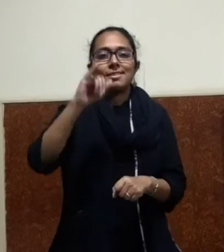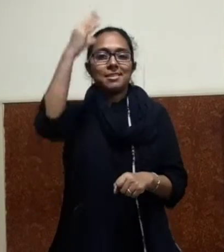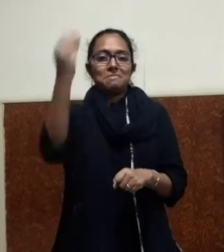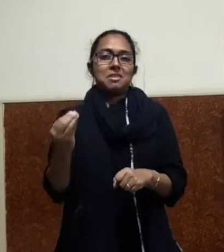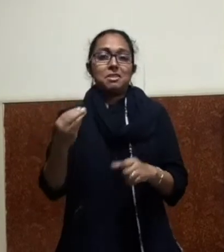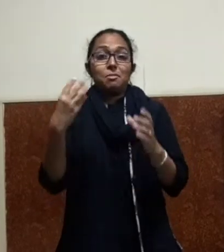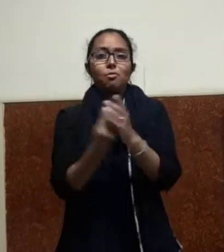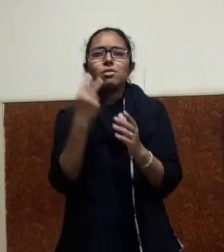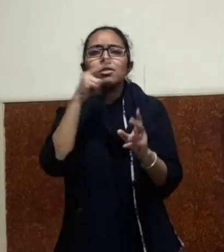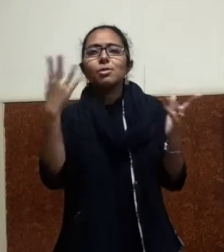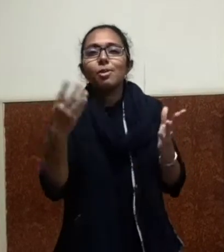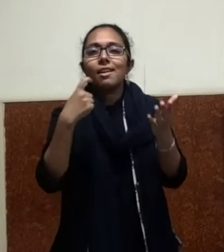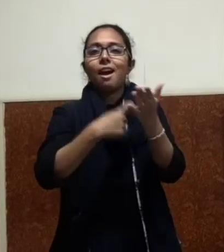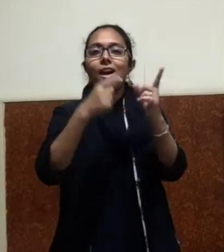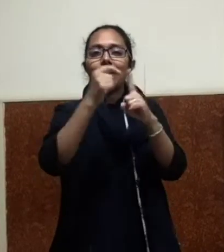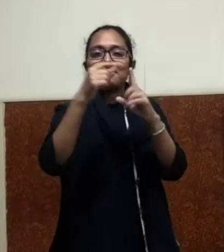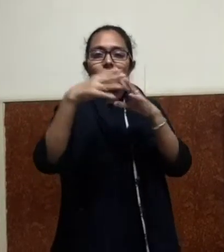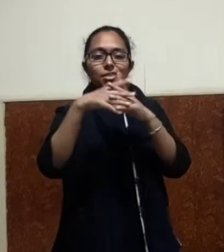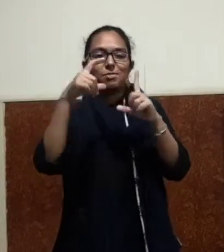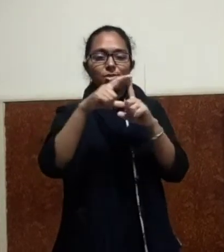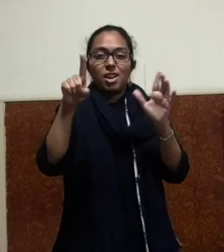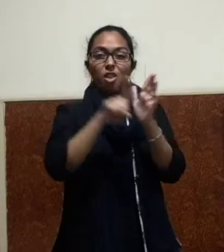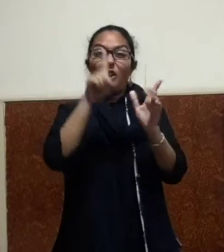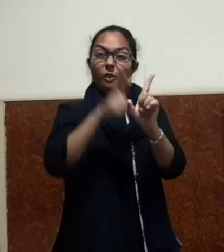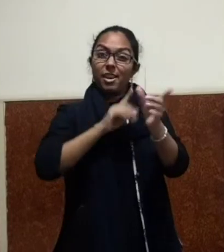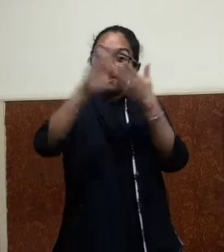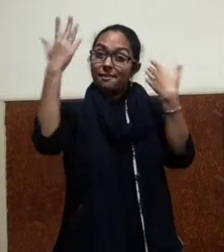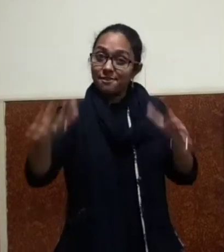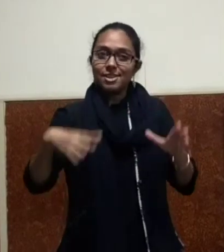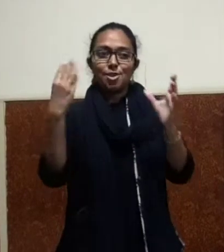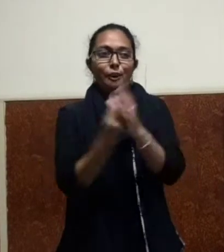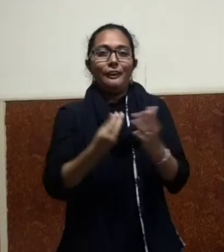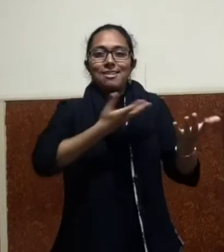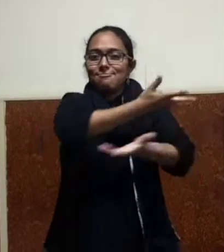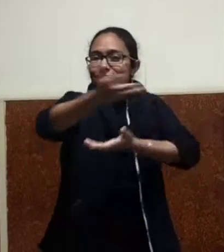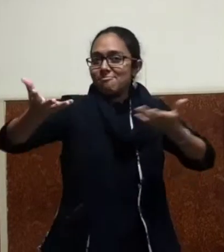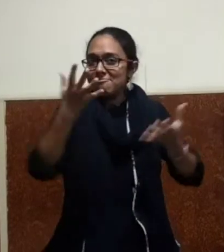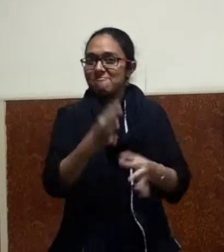On the anniversary of passing of RPWD Act 2016